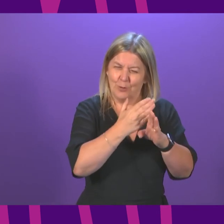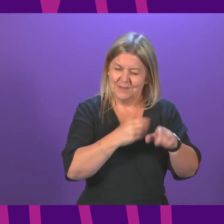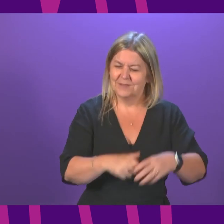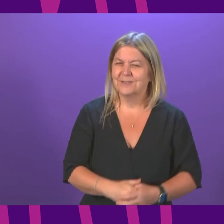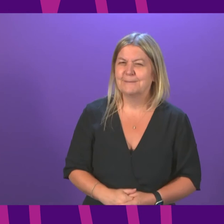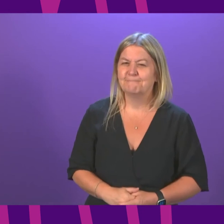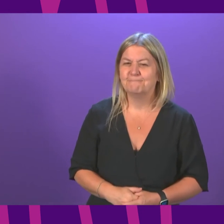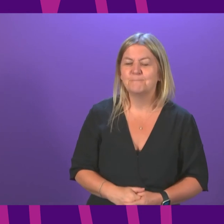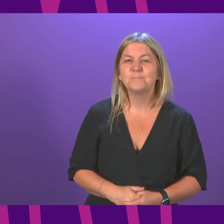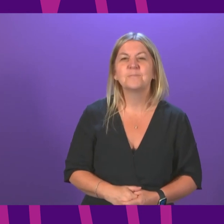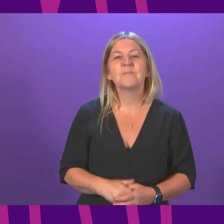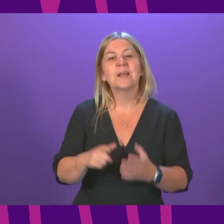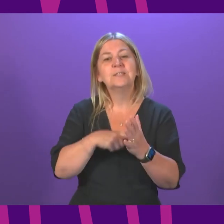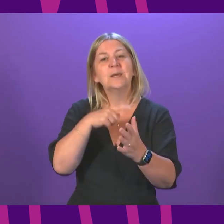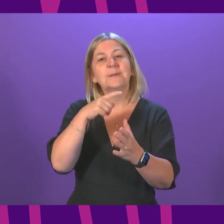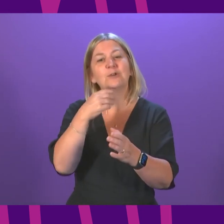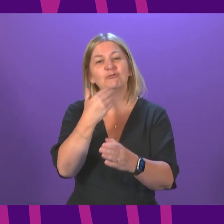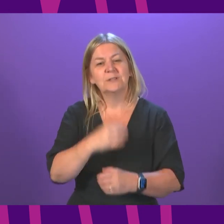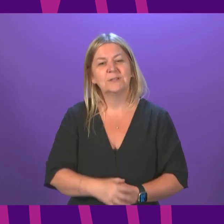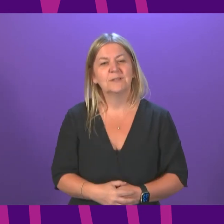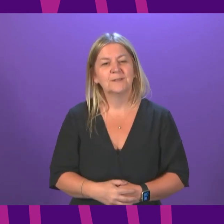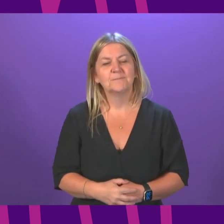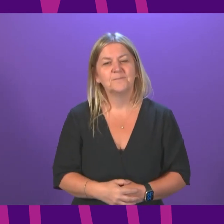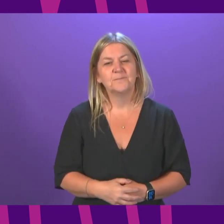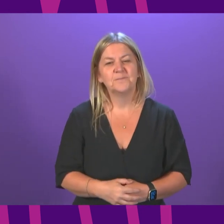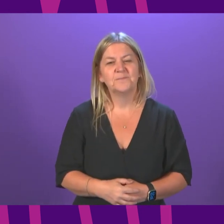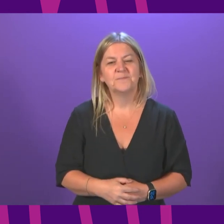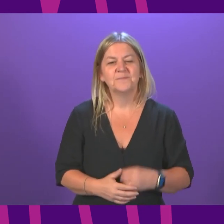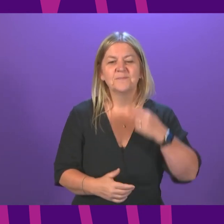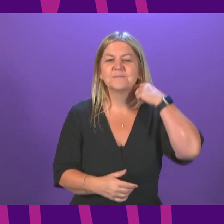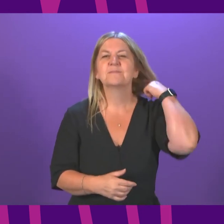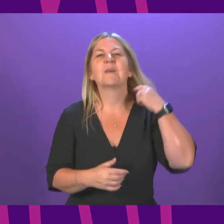of policies that we need to rise to the challenge on. Whenever this country has been confronted